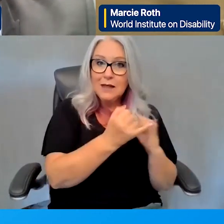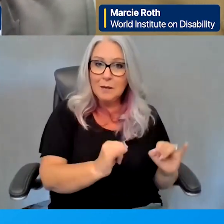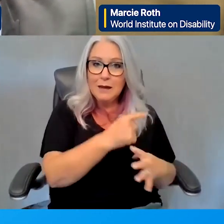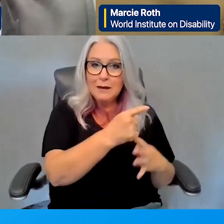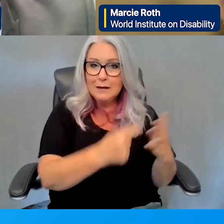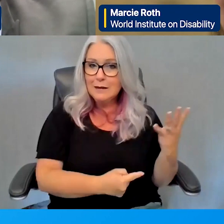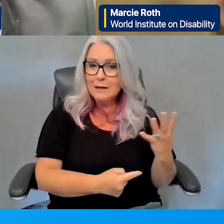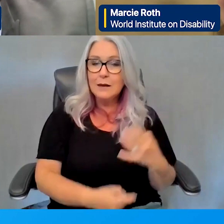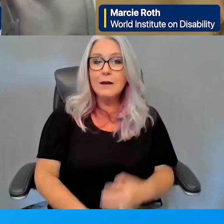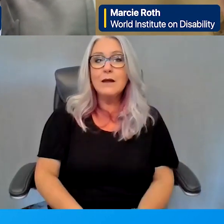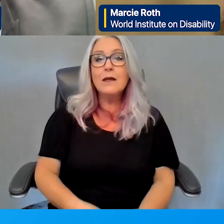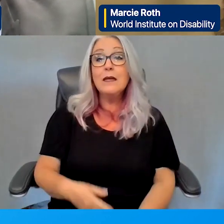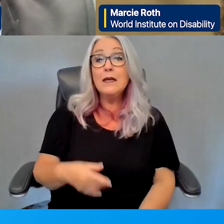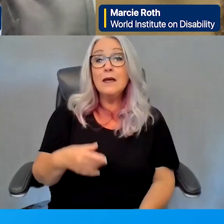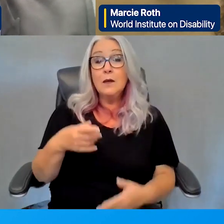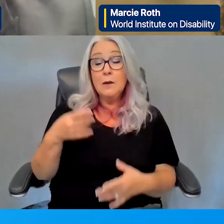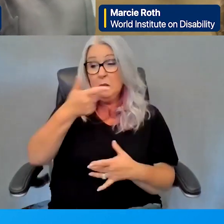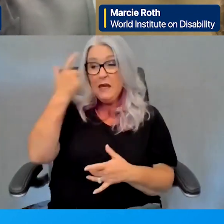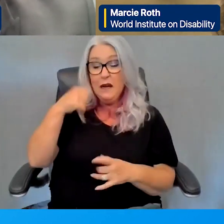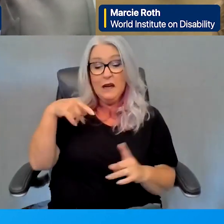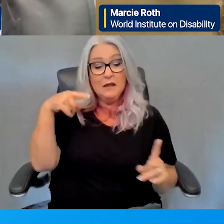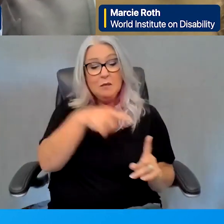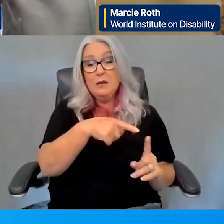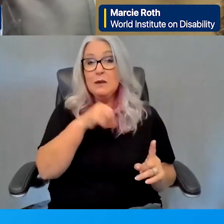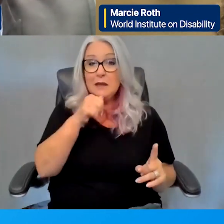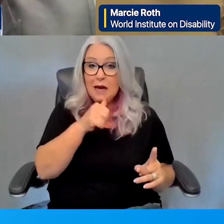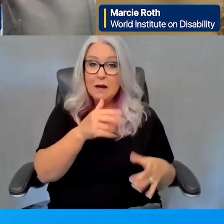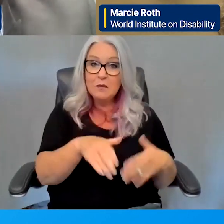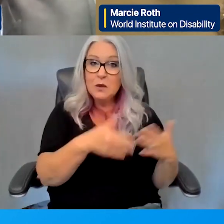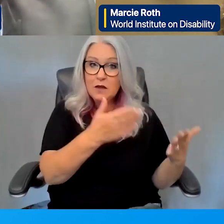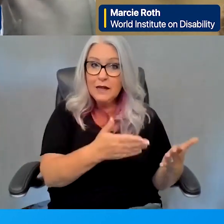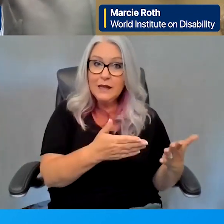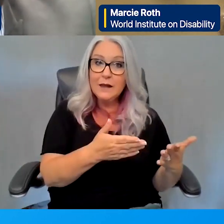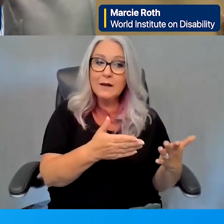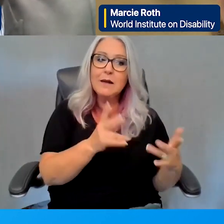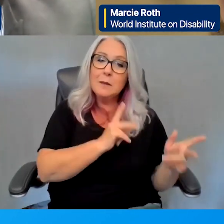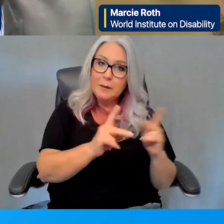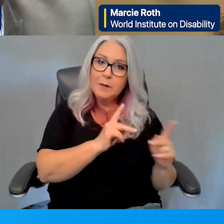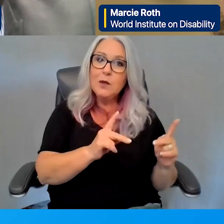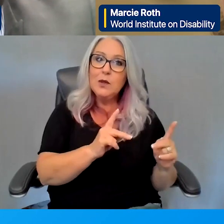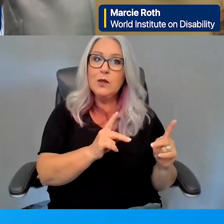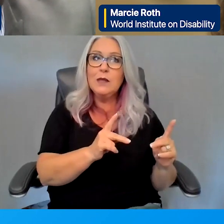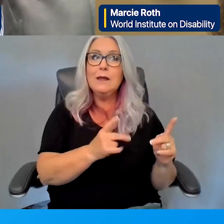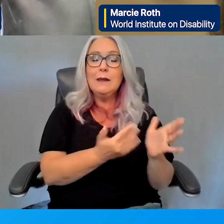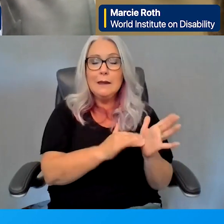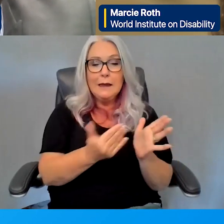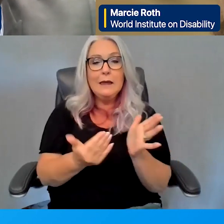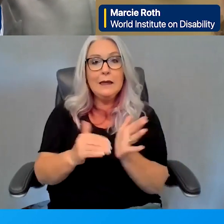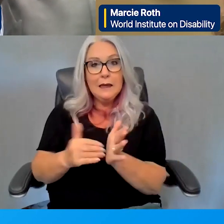And, as a result, people are time and again being loaded into